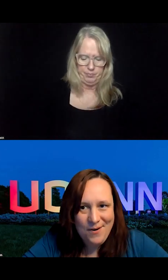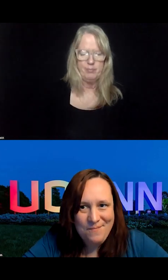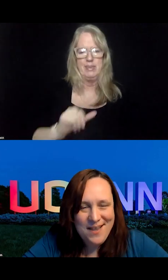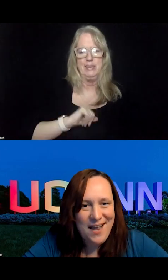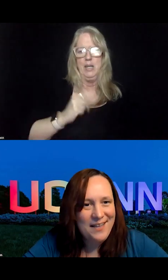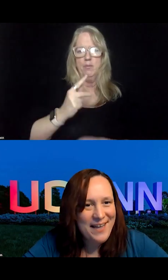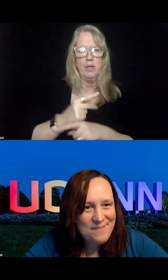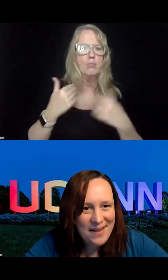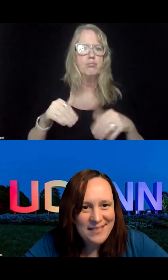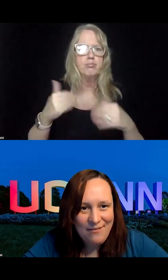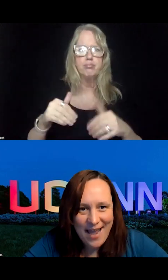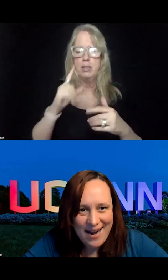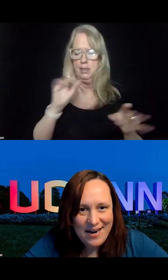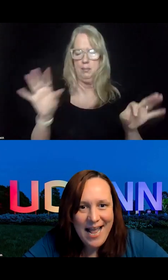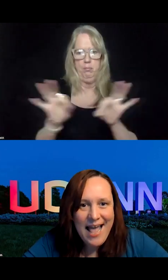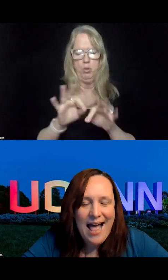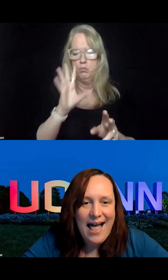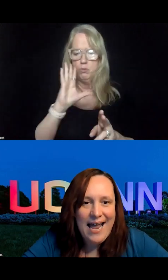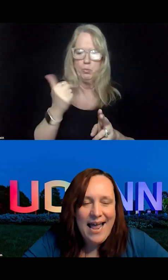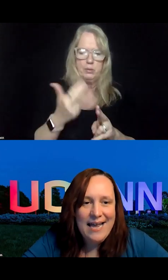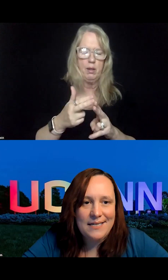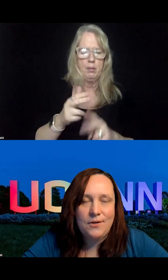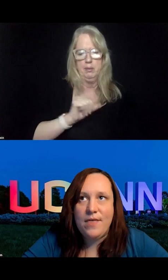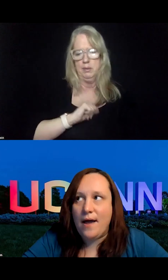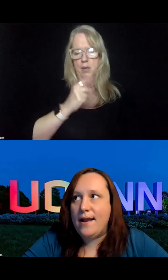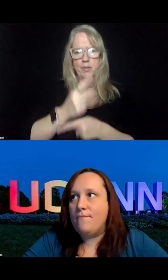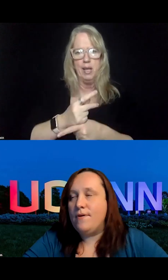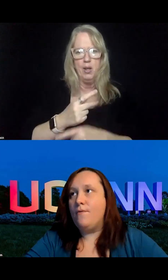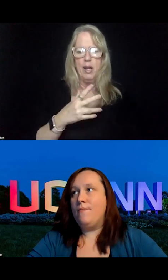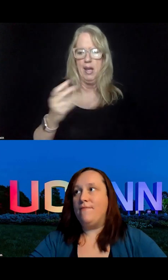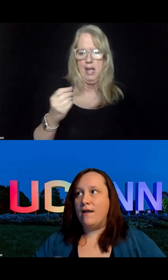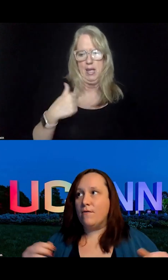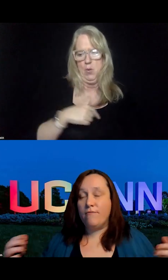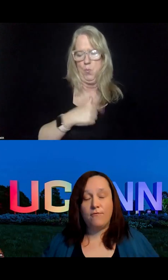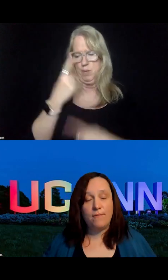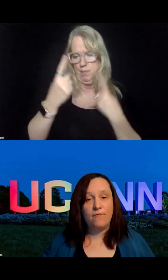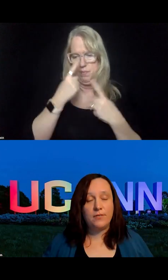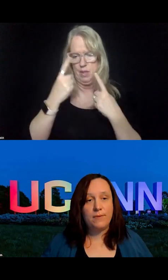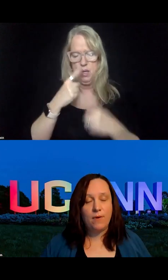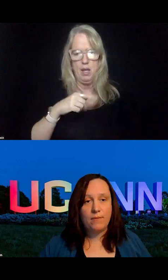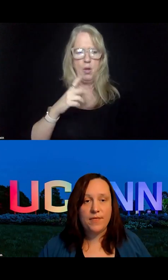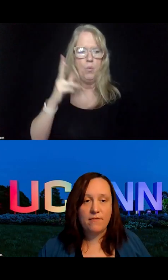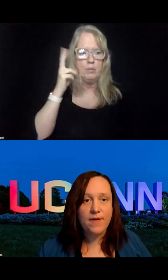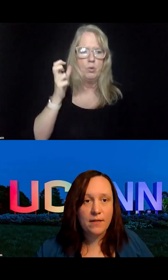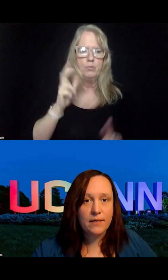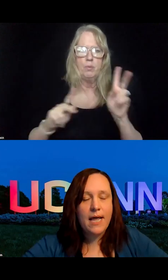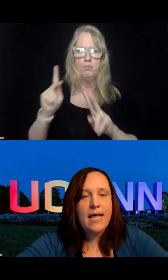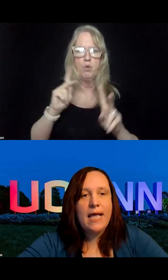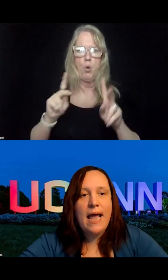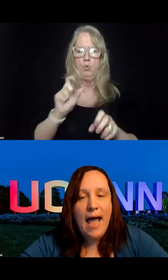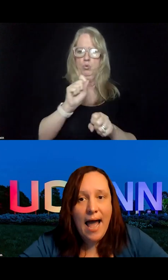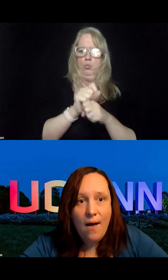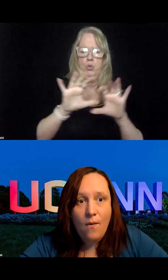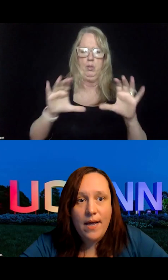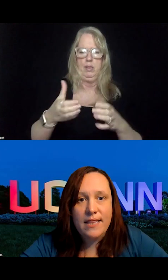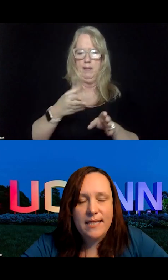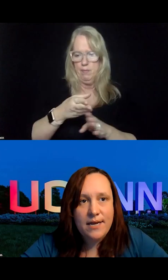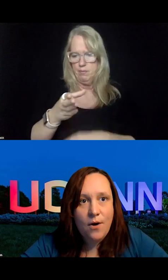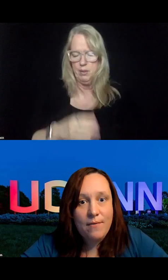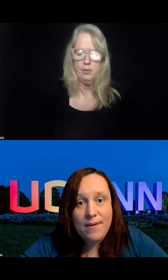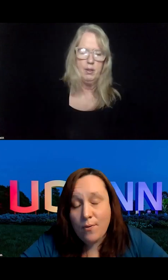IMPORTANT. WE HAVE HEARD FROM FOLKS THAT WE WORK WITH IN THE FIELD HOW IT WOULD BE